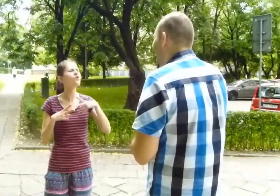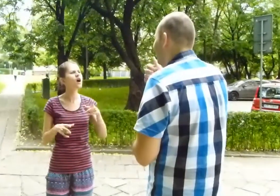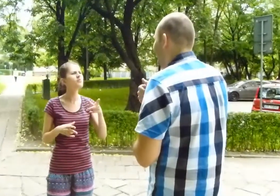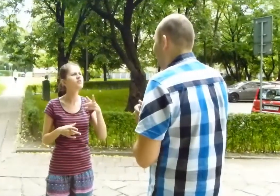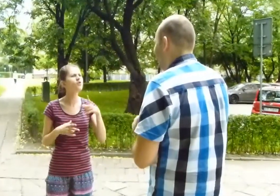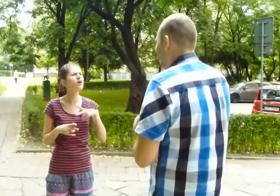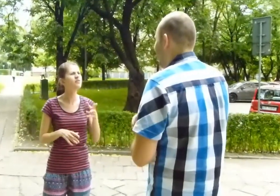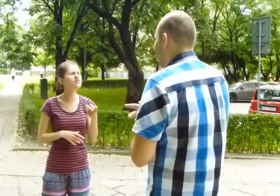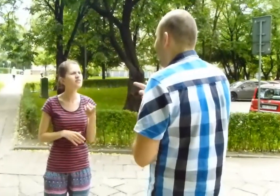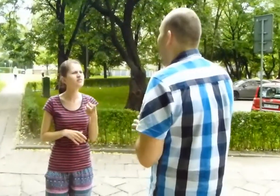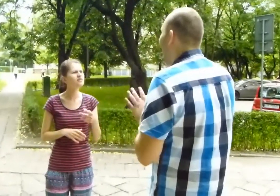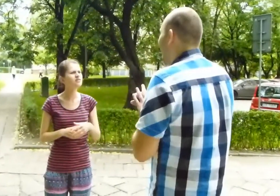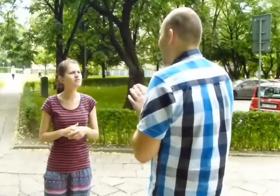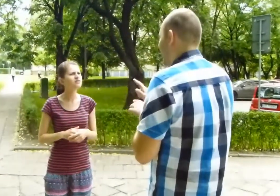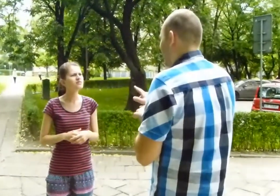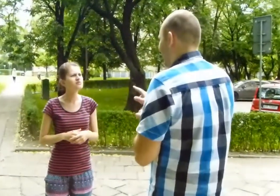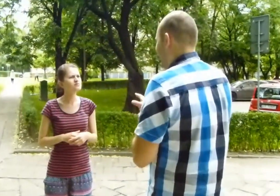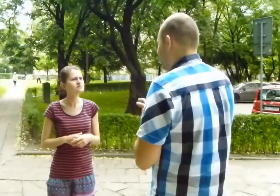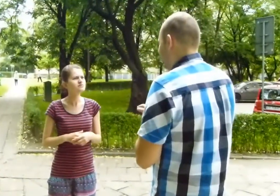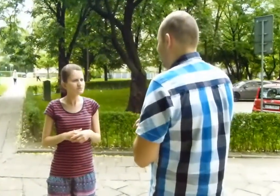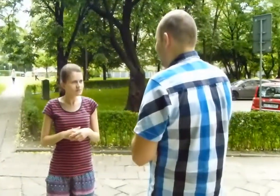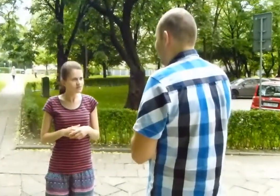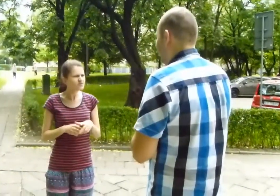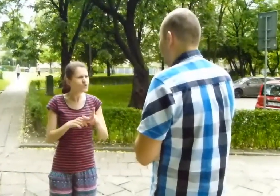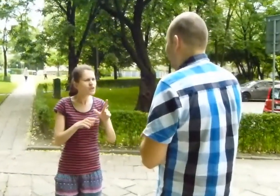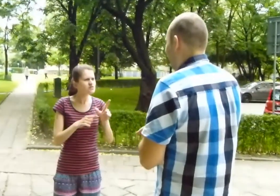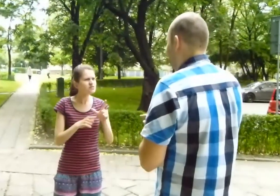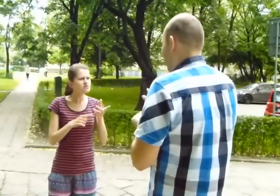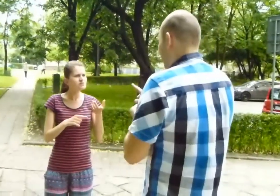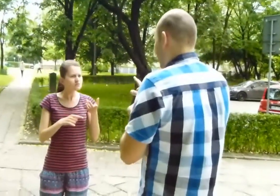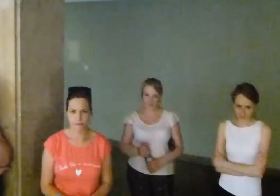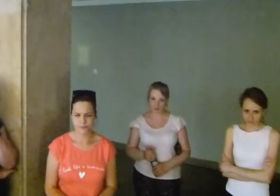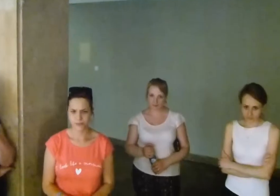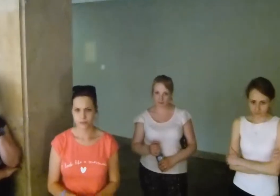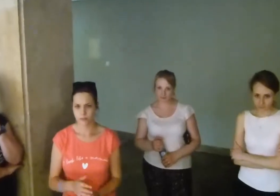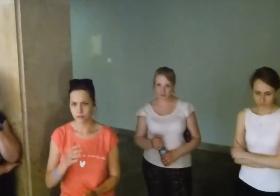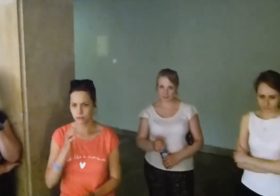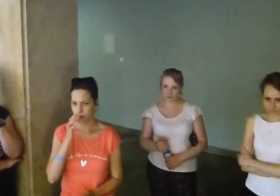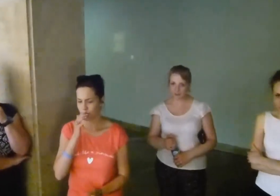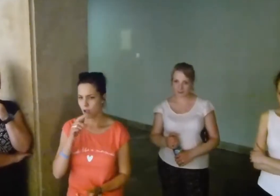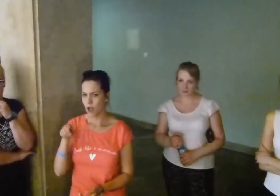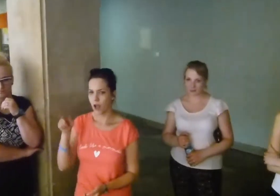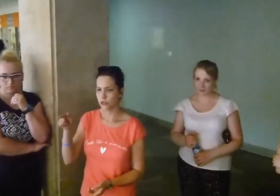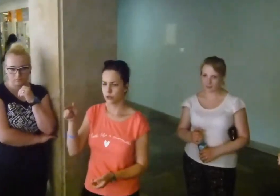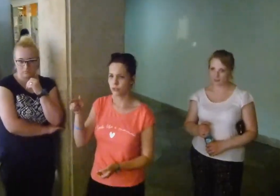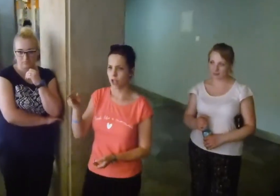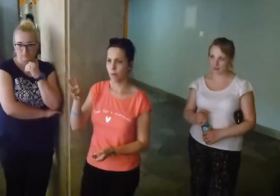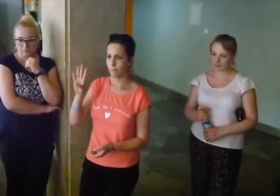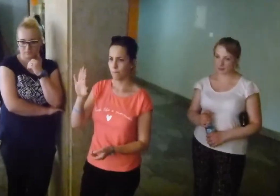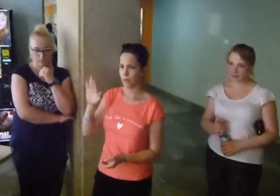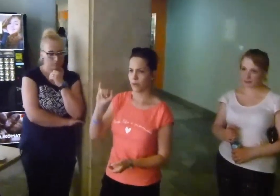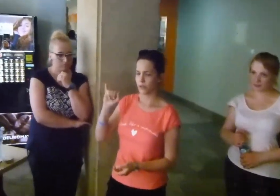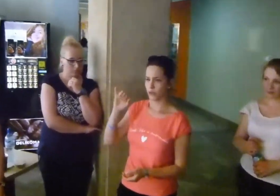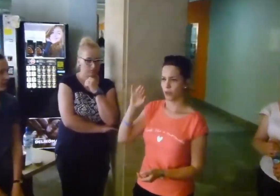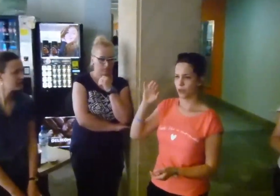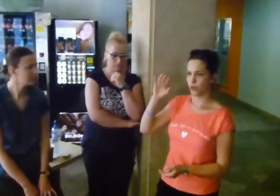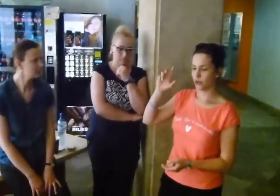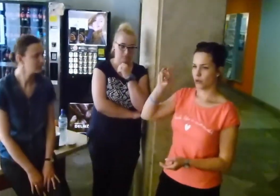Between hearing and Deaf people, who speak Polish sign language, misunderstandings often occur, because not all the characters of natural sign language can be translated literally into polish language.